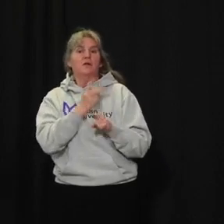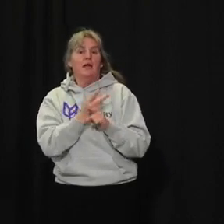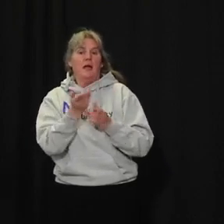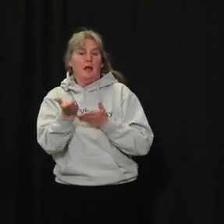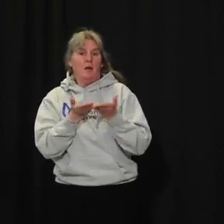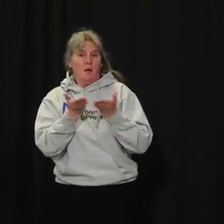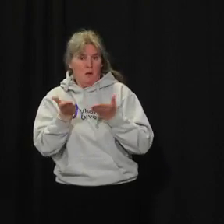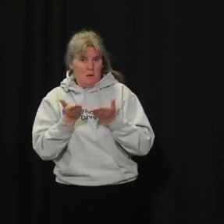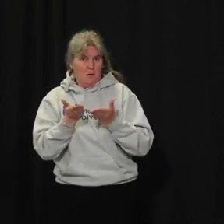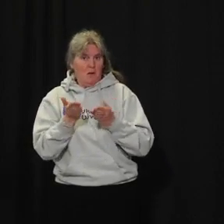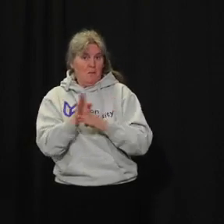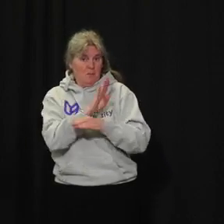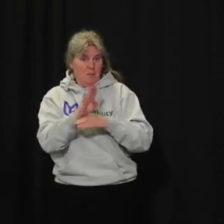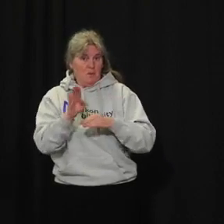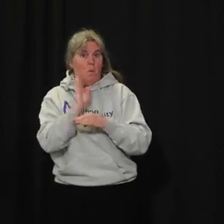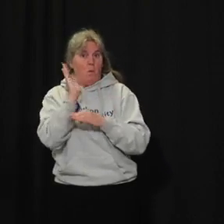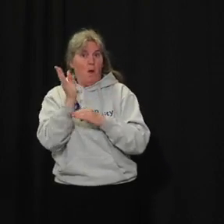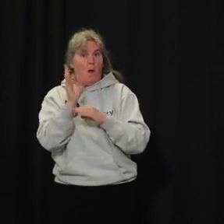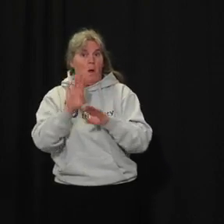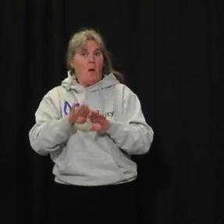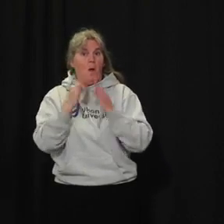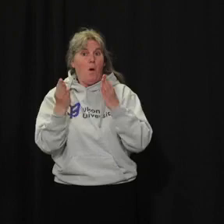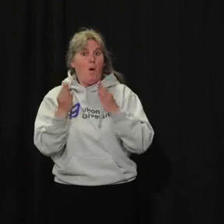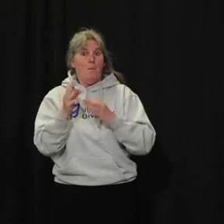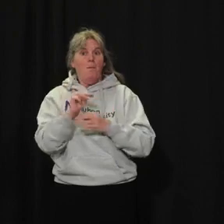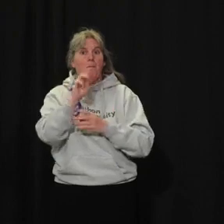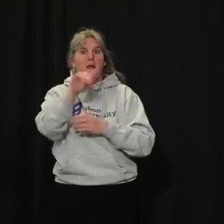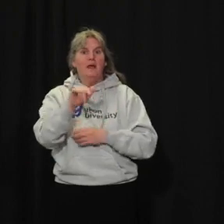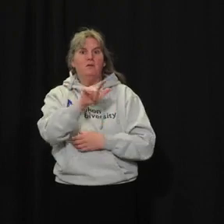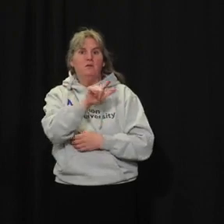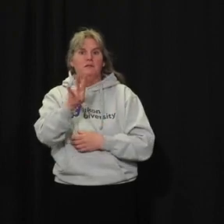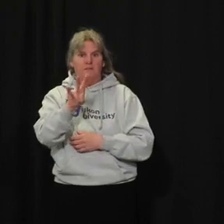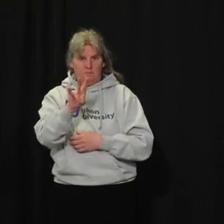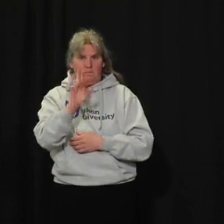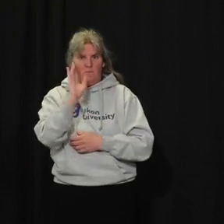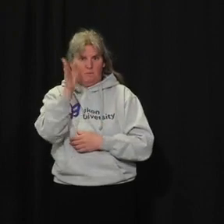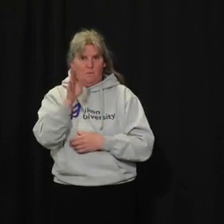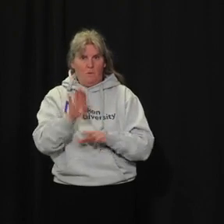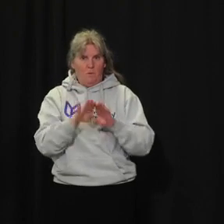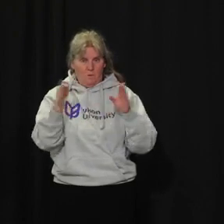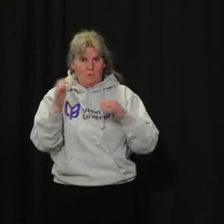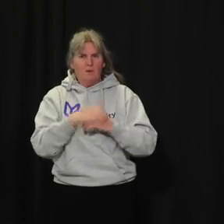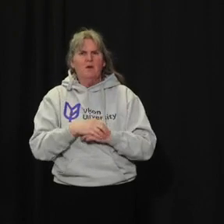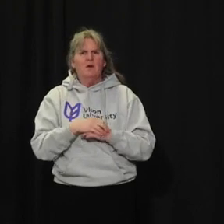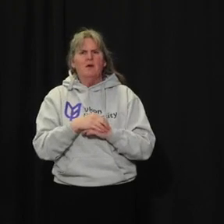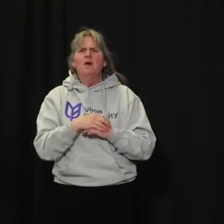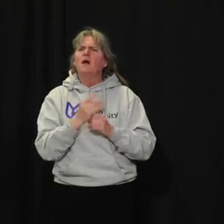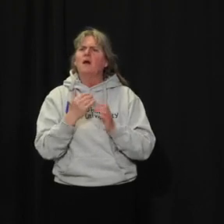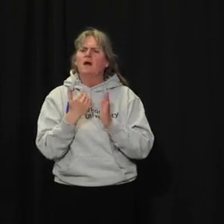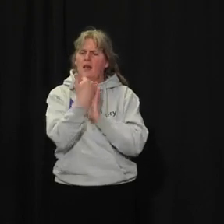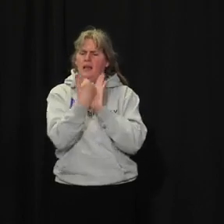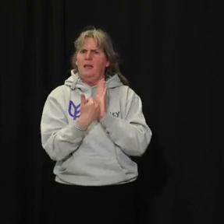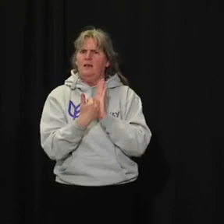personal care businesses and they will be able to open starting May the 27th.